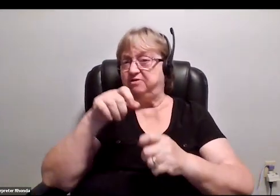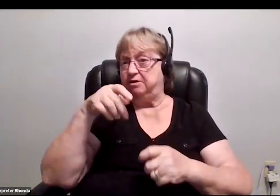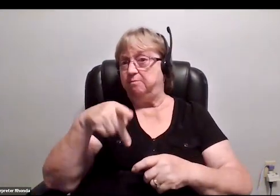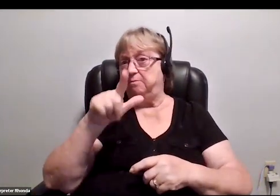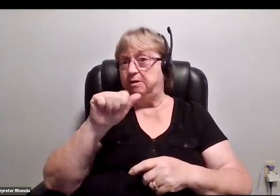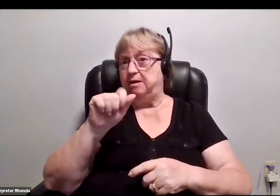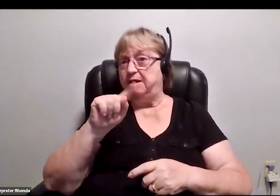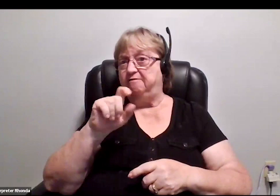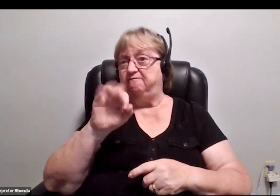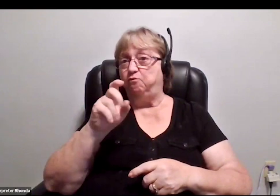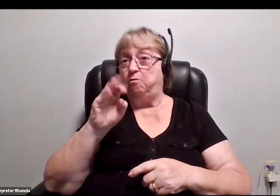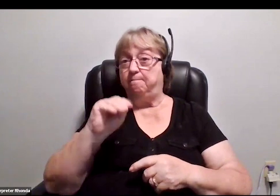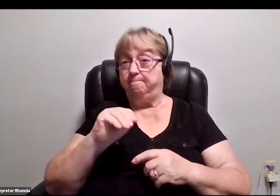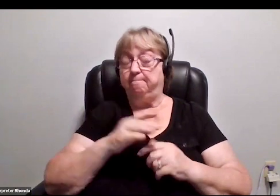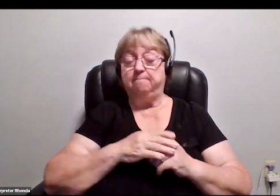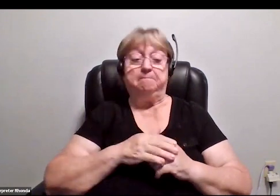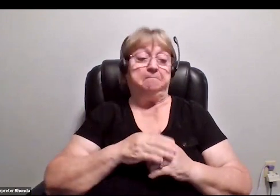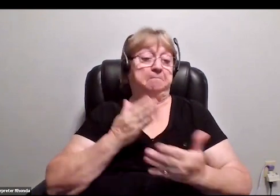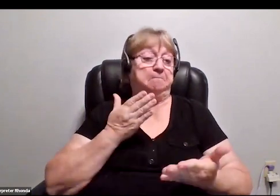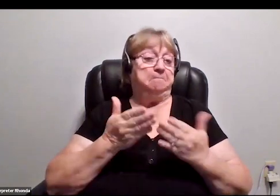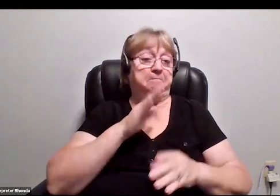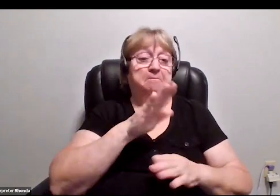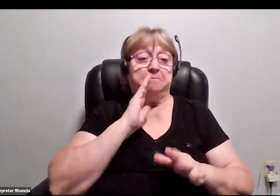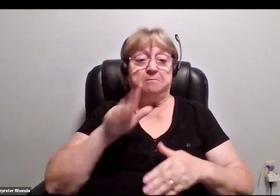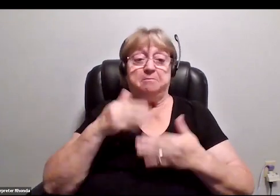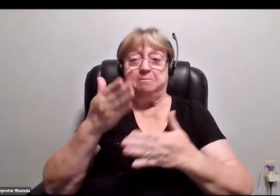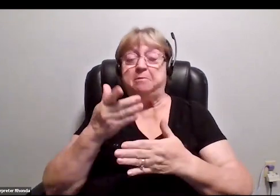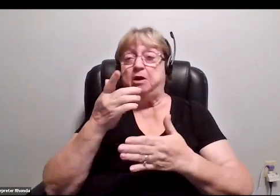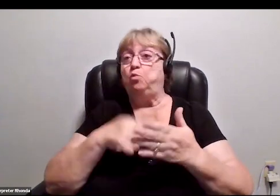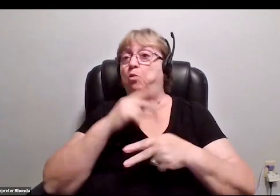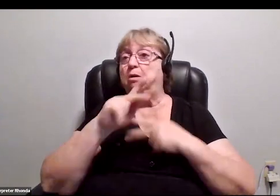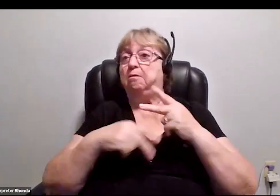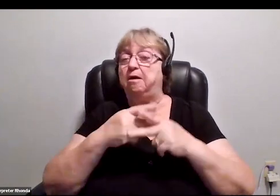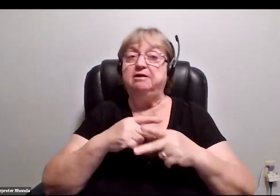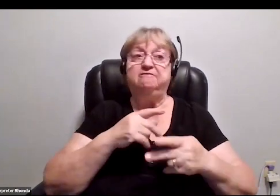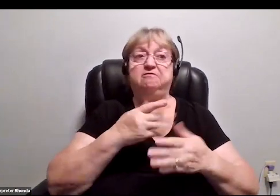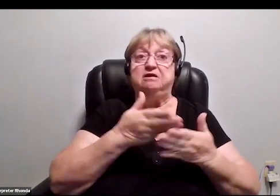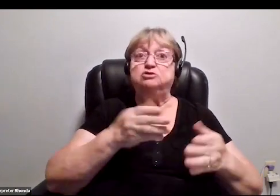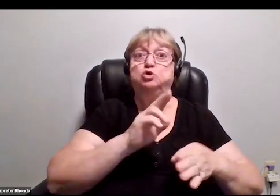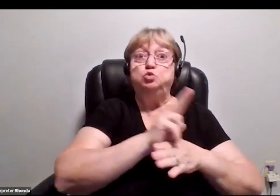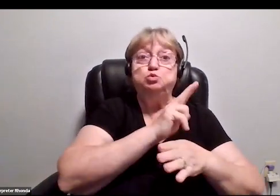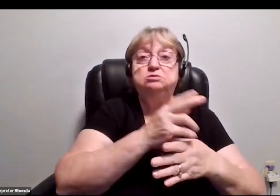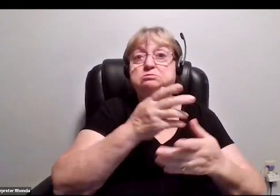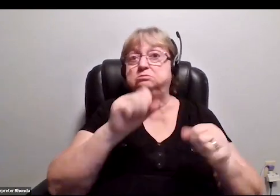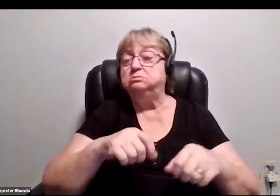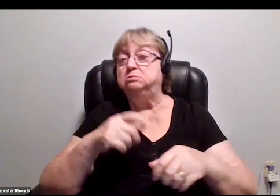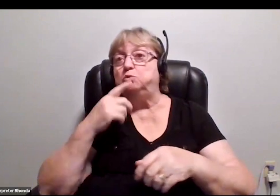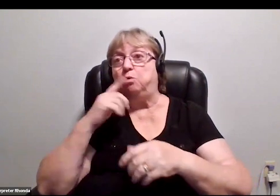They may also provide tips on what is useful and what to avoid. Create content based on the information you've gathered.